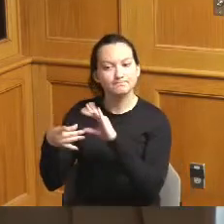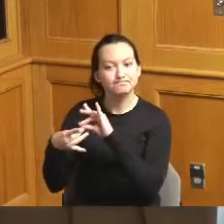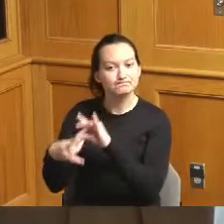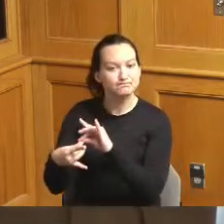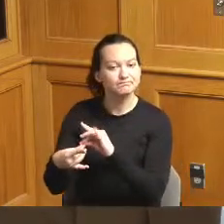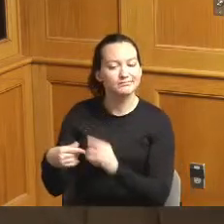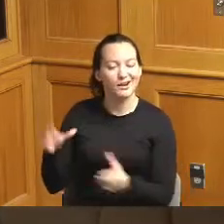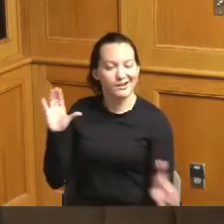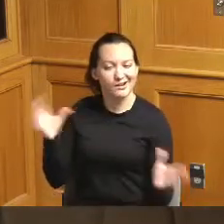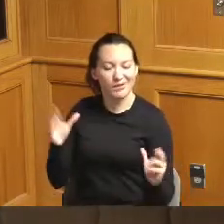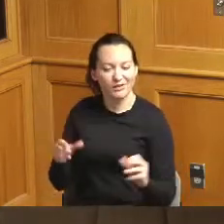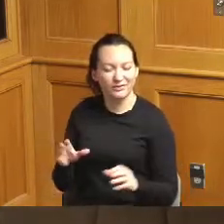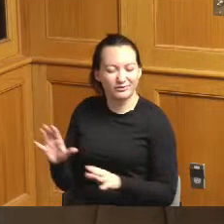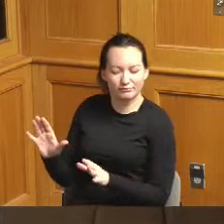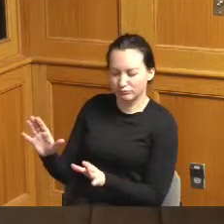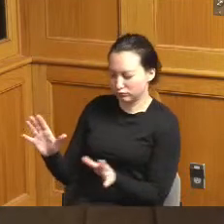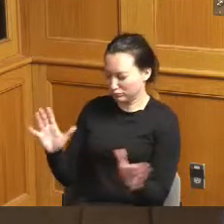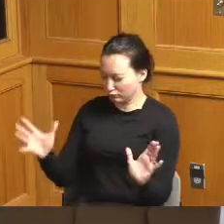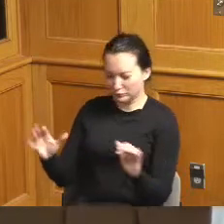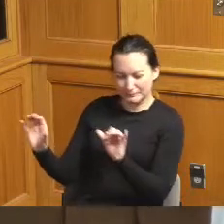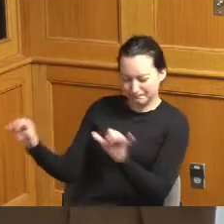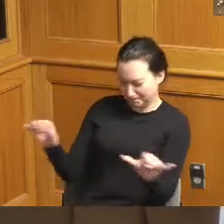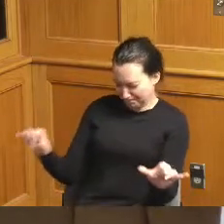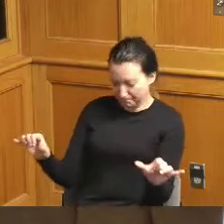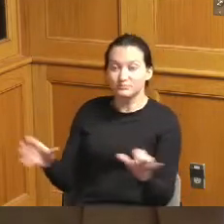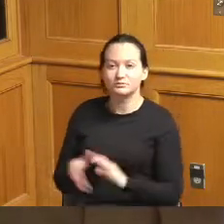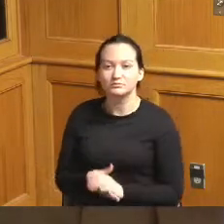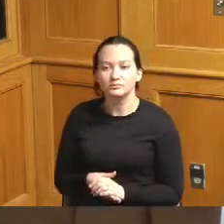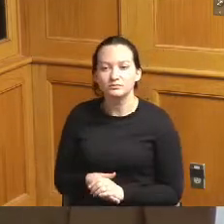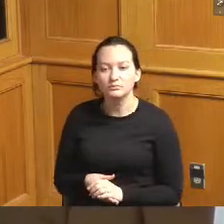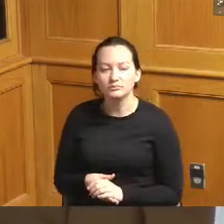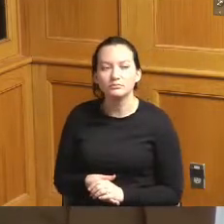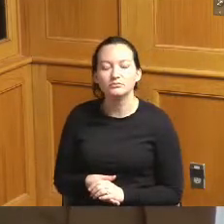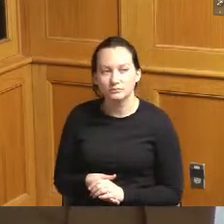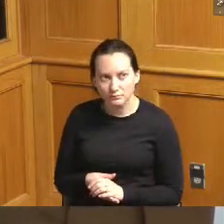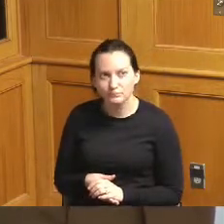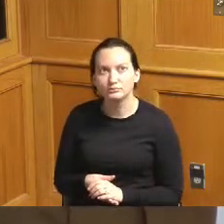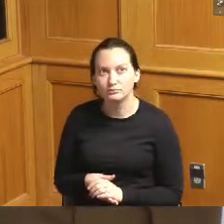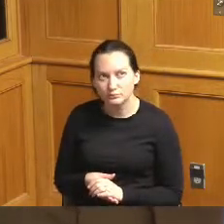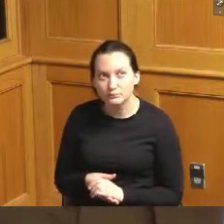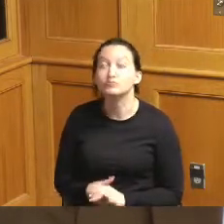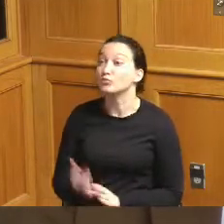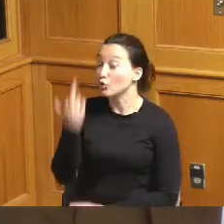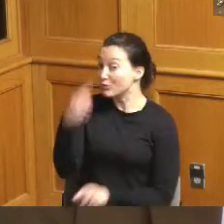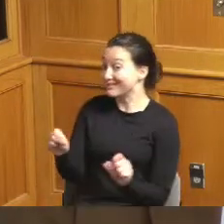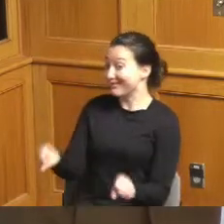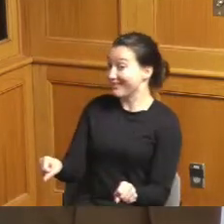our comparative set and so when I and and the reason we're able to do it is because of the